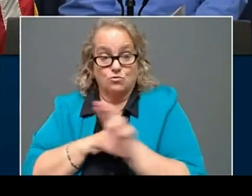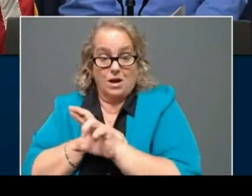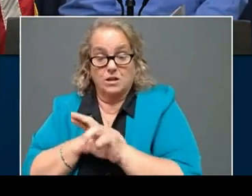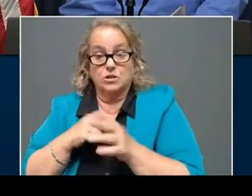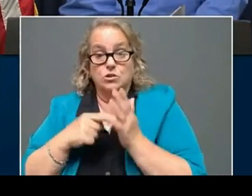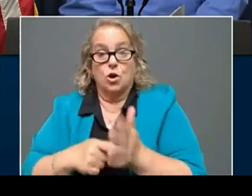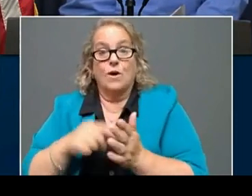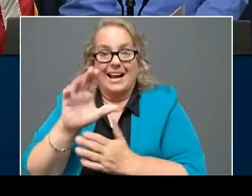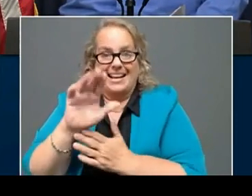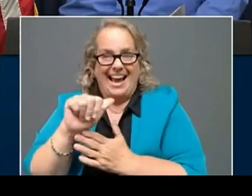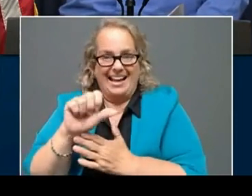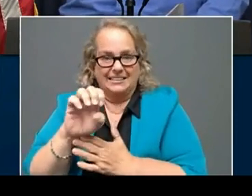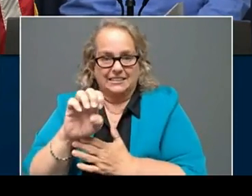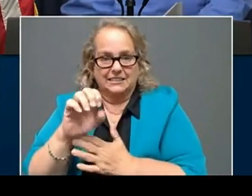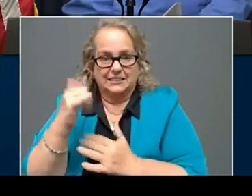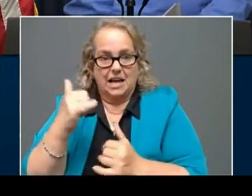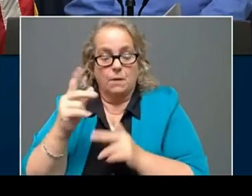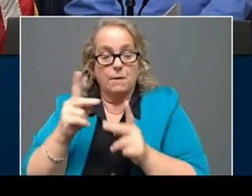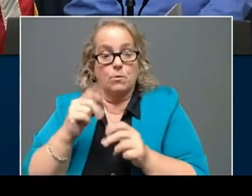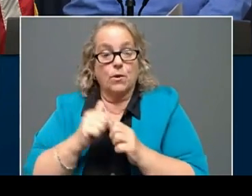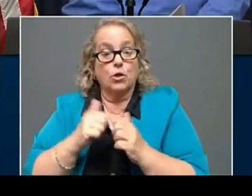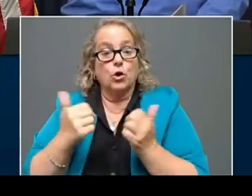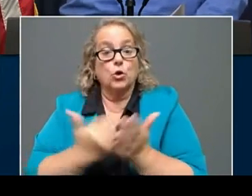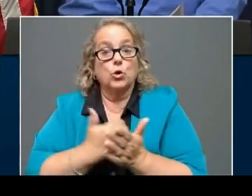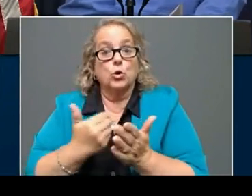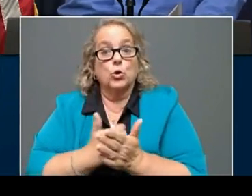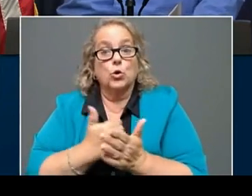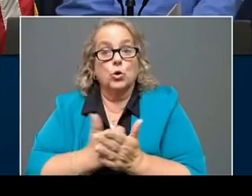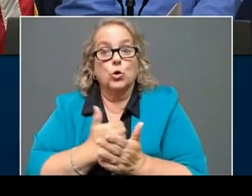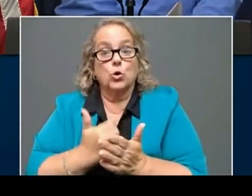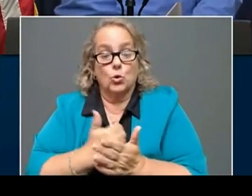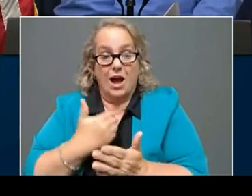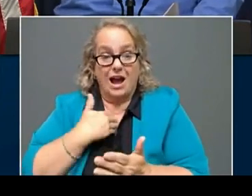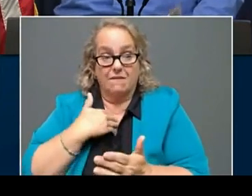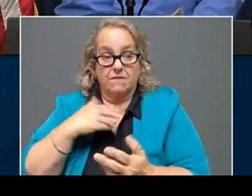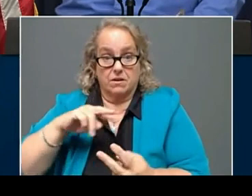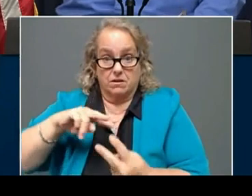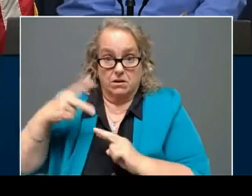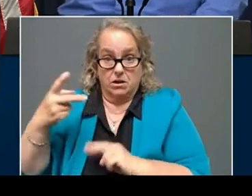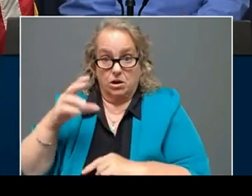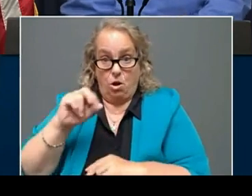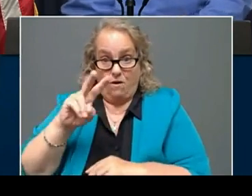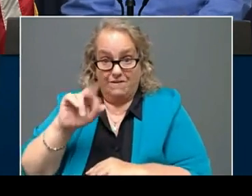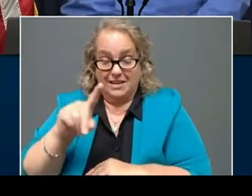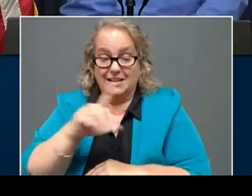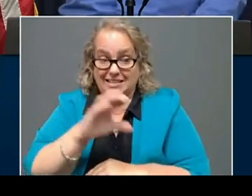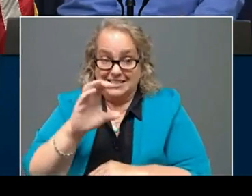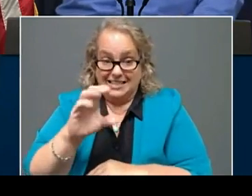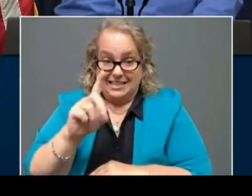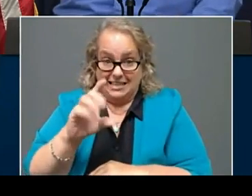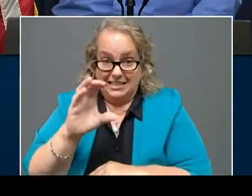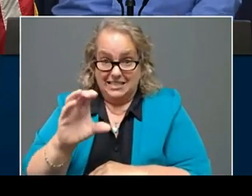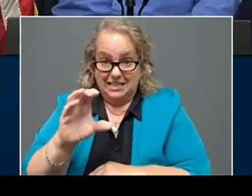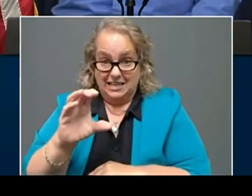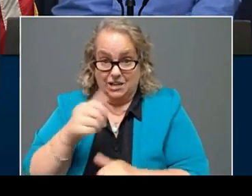people or people with new cases of covid. This is on the C. D. C. Covid tracker. It's all publicly available. If you're interested in data, I